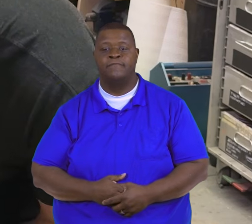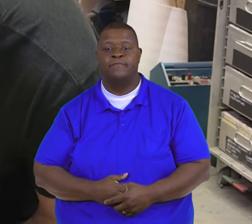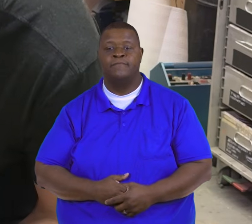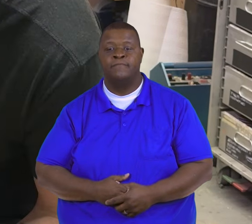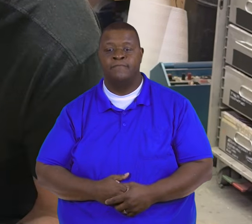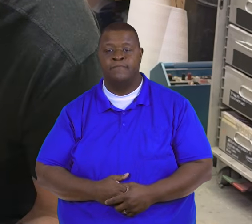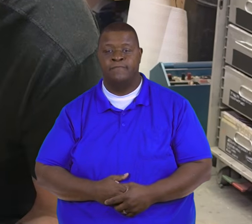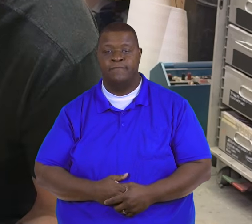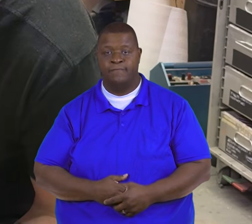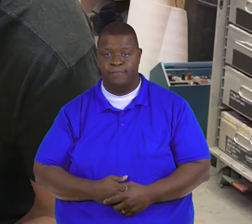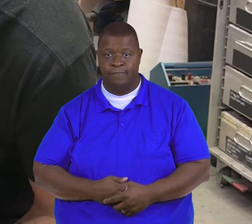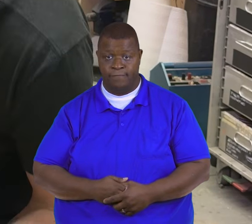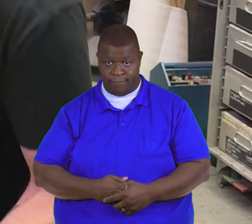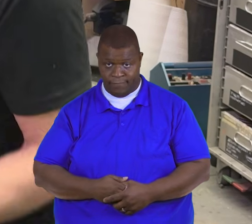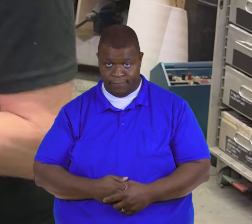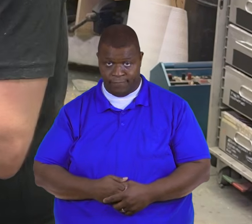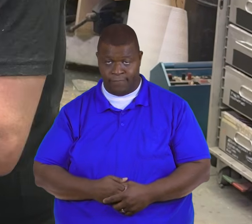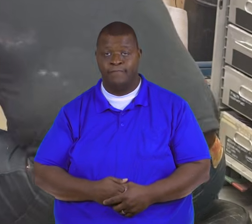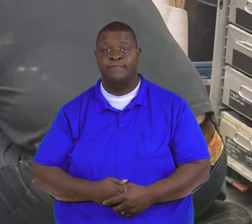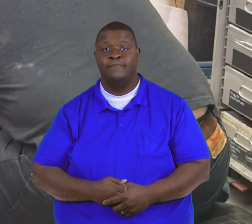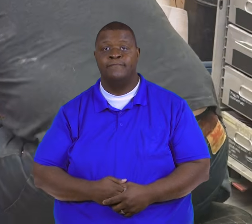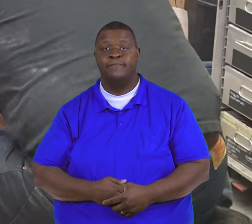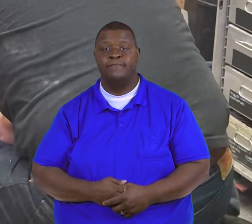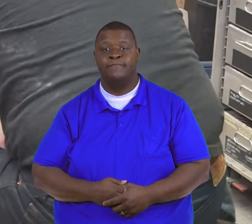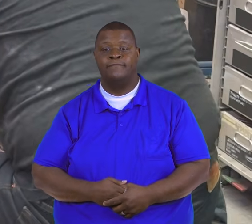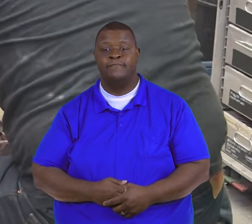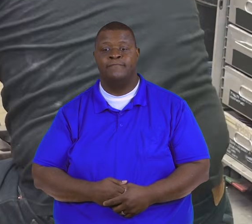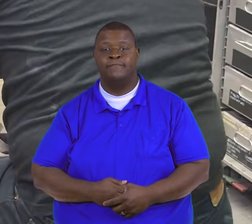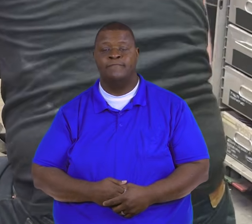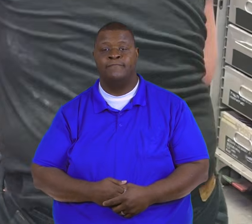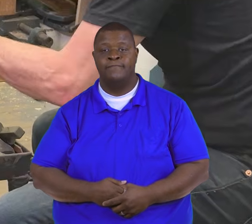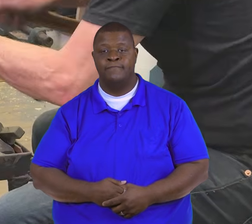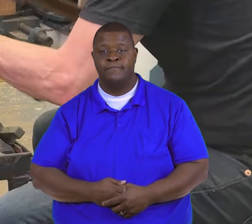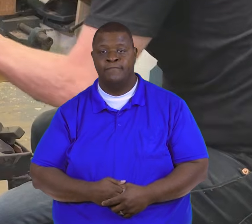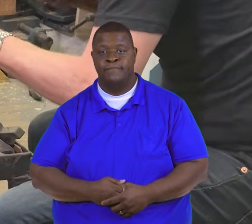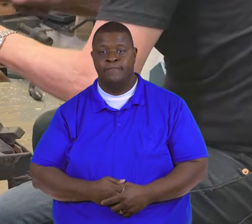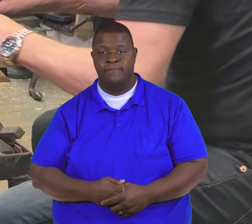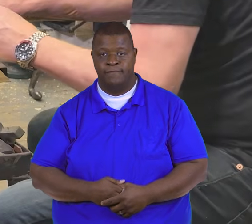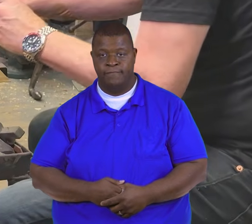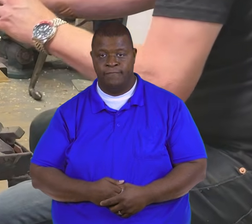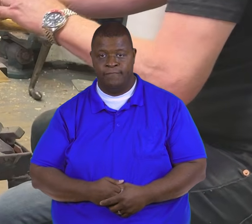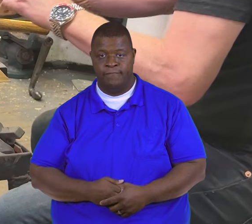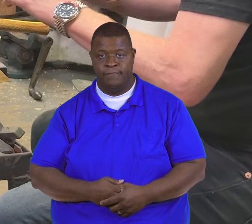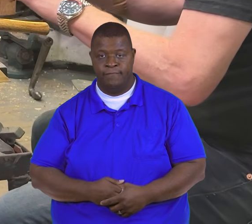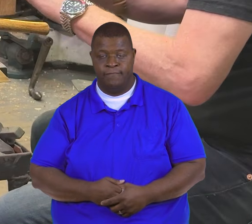[metal rubbing] [Adam grunting] -[table scooting] [stamper pounds]